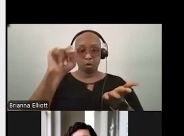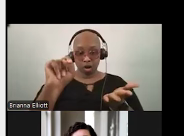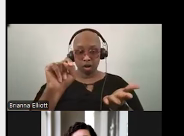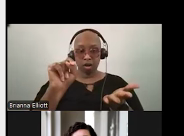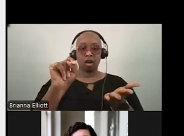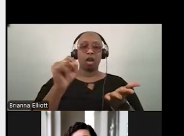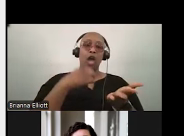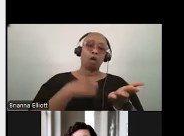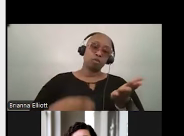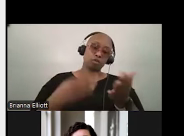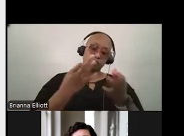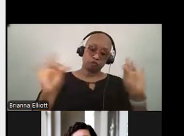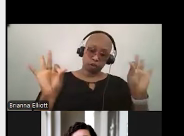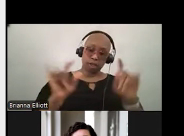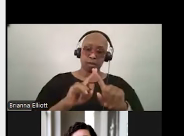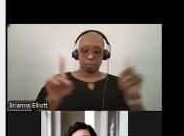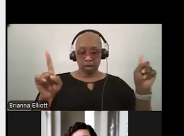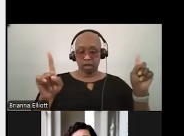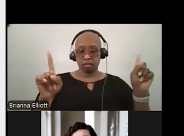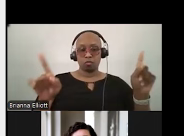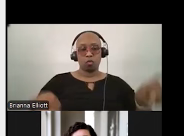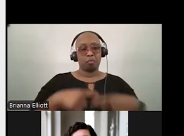to take a breath about it and we're going to wait for our universities to give us a little bit more